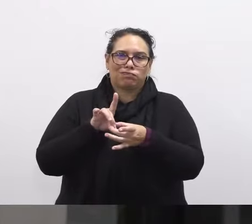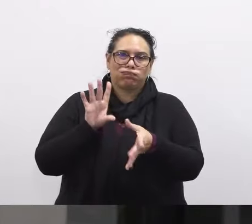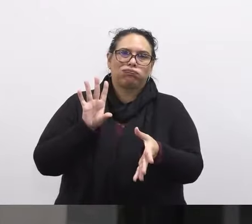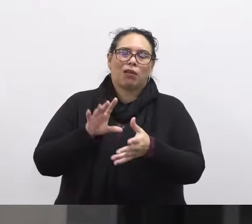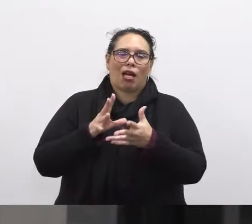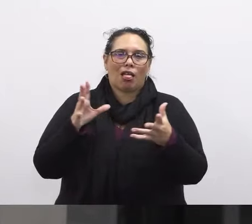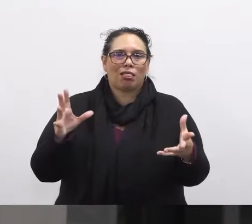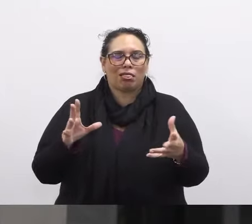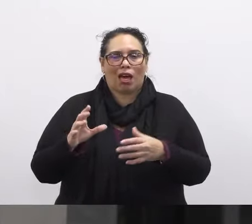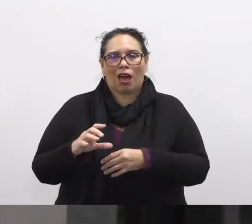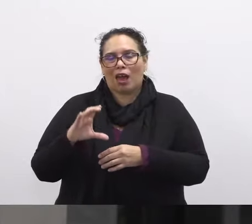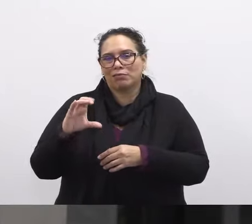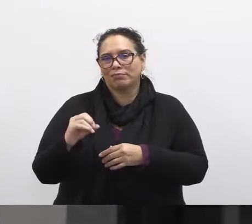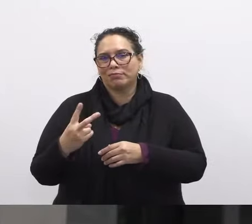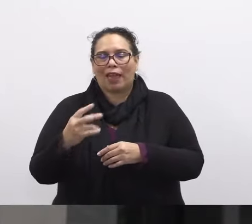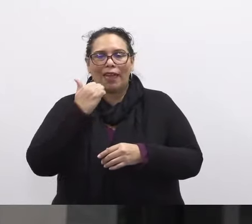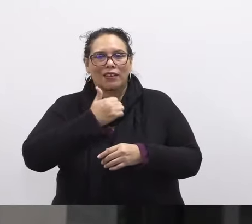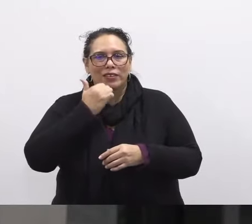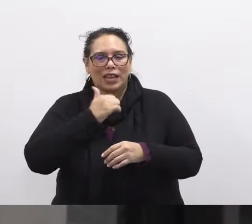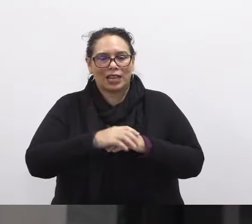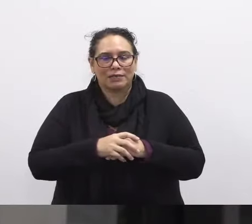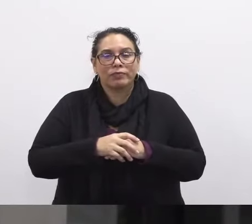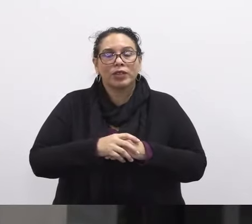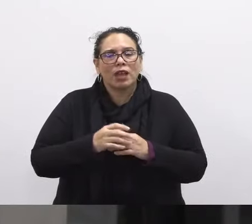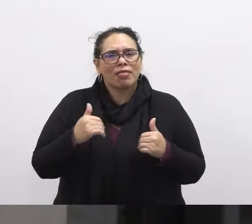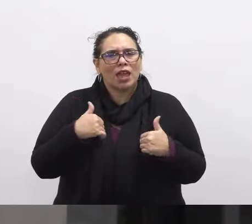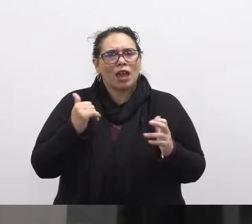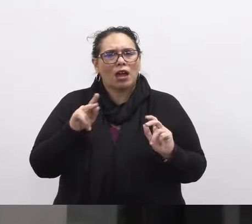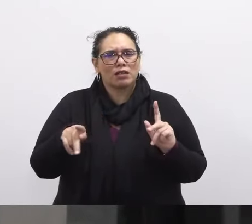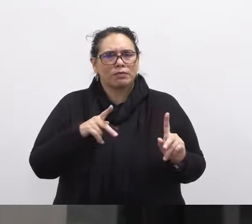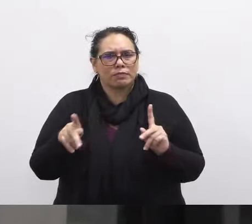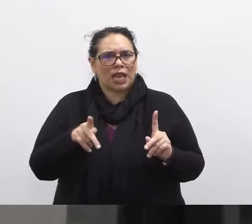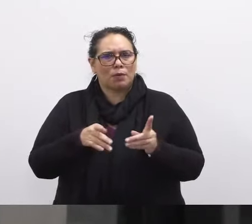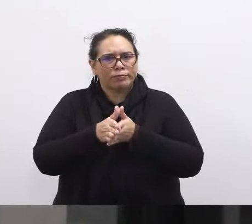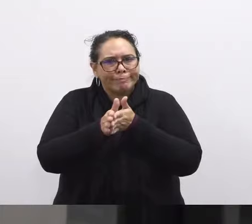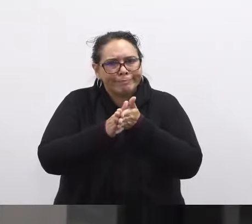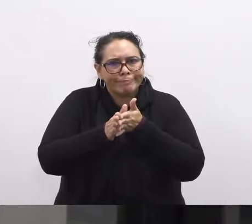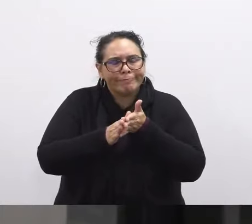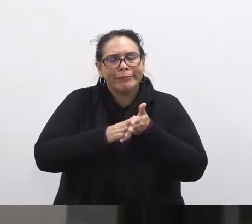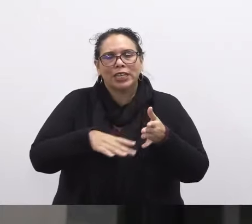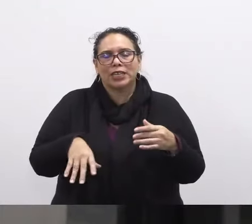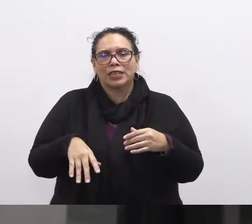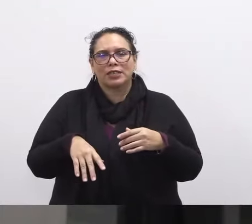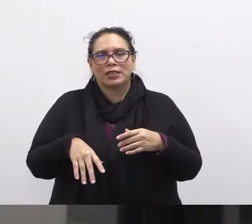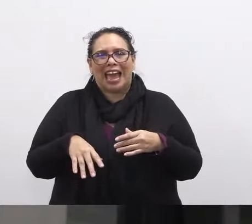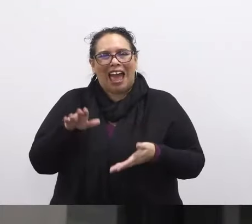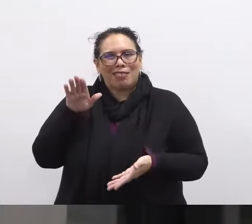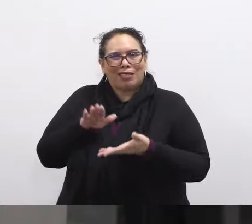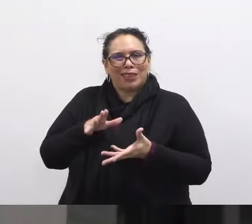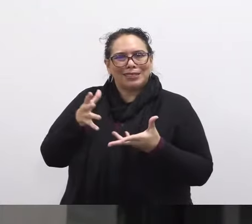The young people outside who are driving this campaign, have the least amount of power in our society. And at the same time,